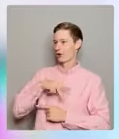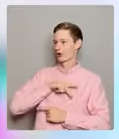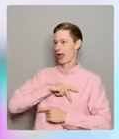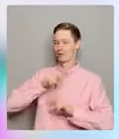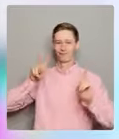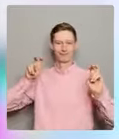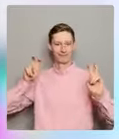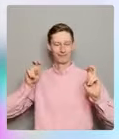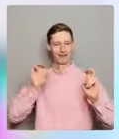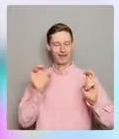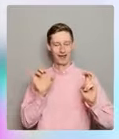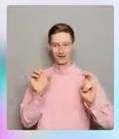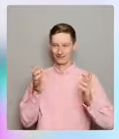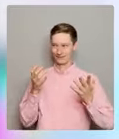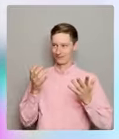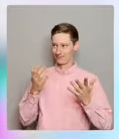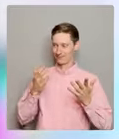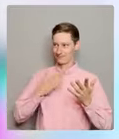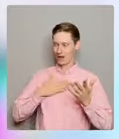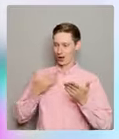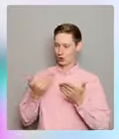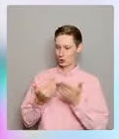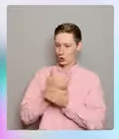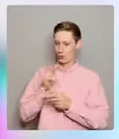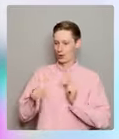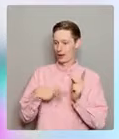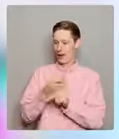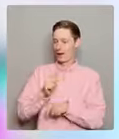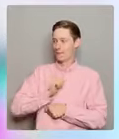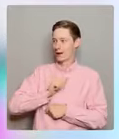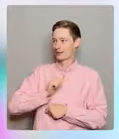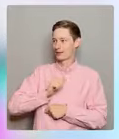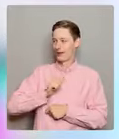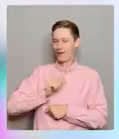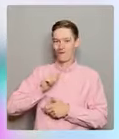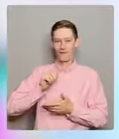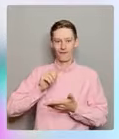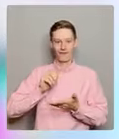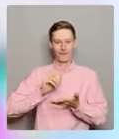It really felt like I was getting to know this whole different version of you. And I think that's how you know